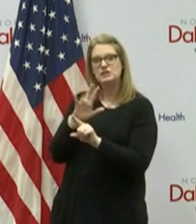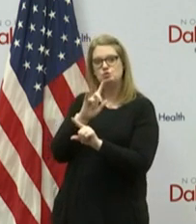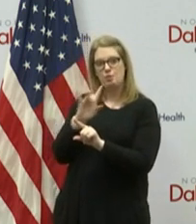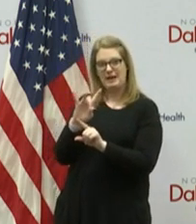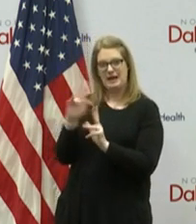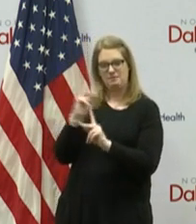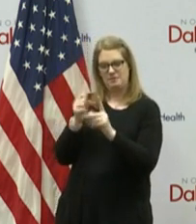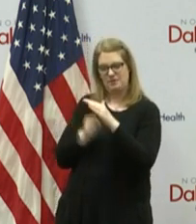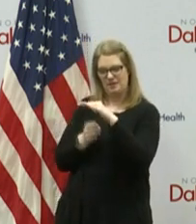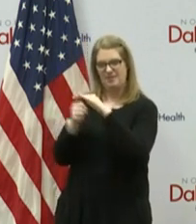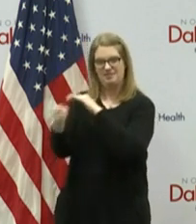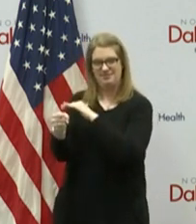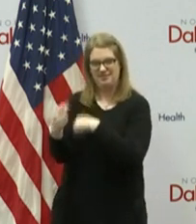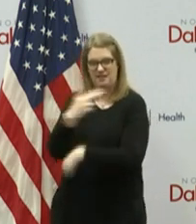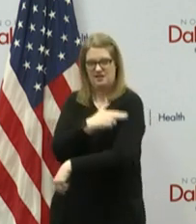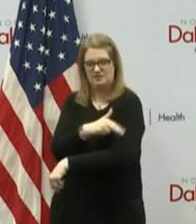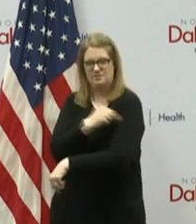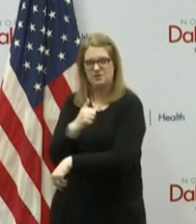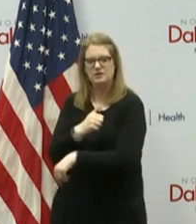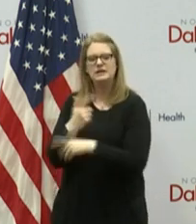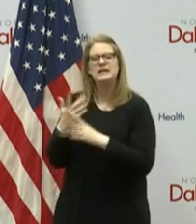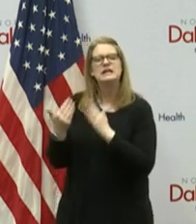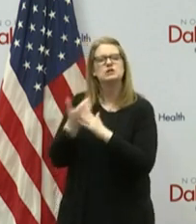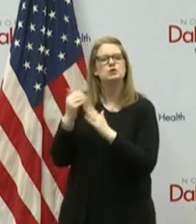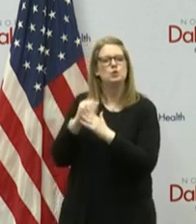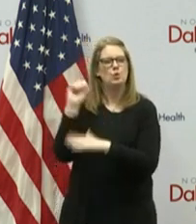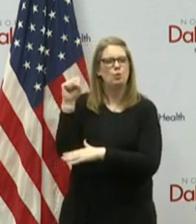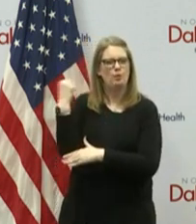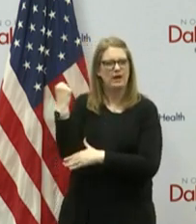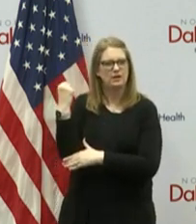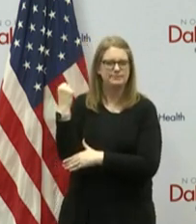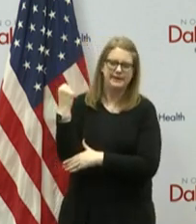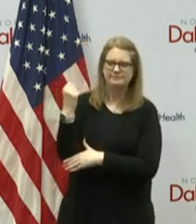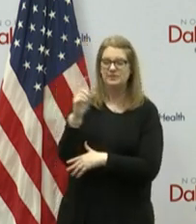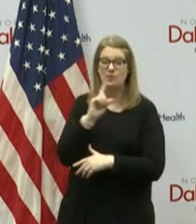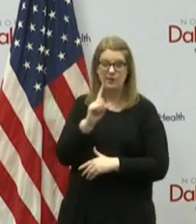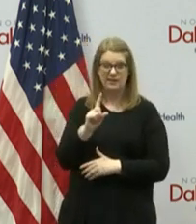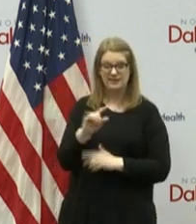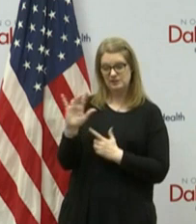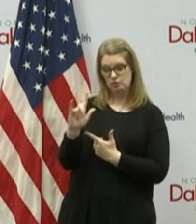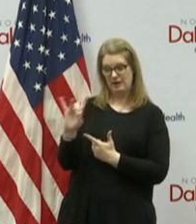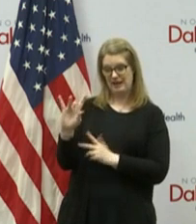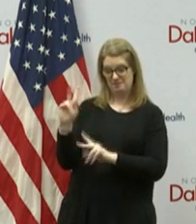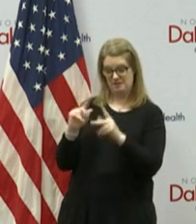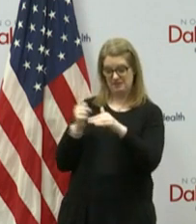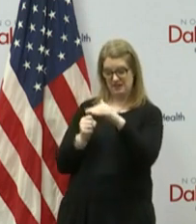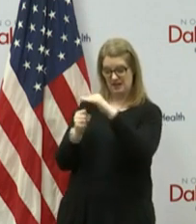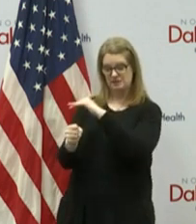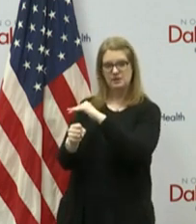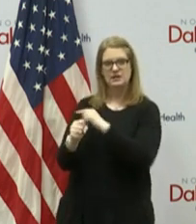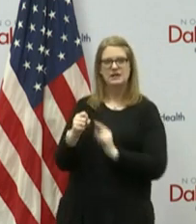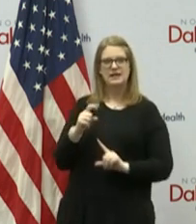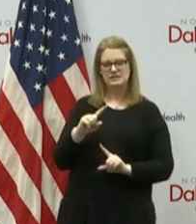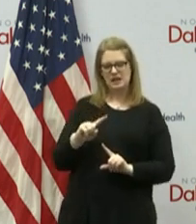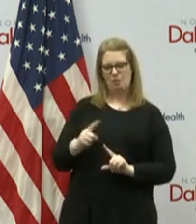WHEN WE TAKE A LOOK AT THE CURRENT HOSPITALIZED WE ARE AT 28 AND THAT IS A NEW RECORD AS WELL.